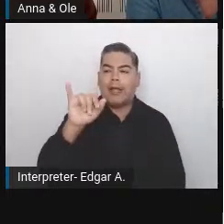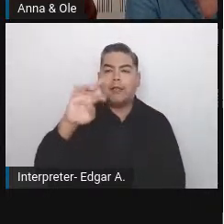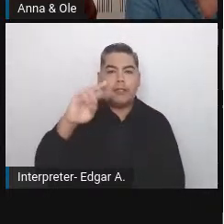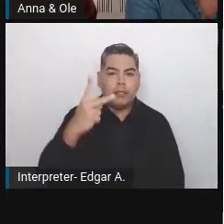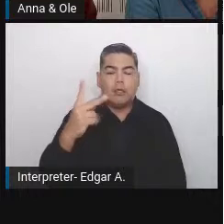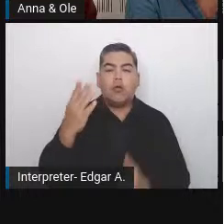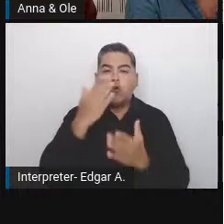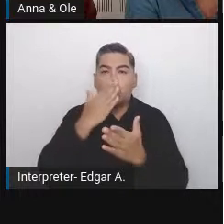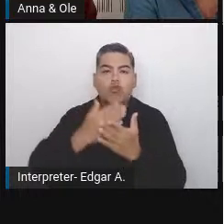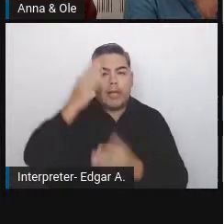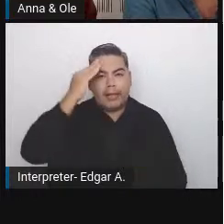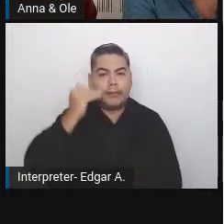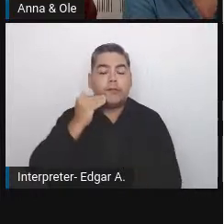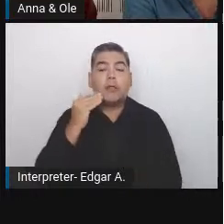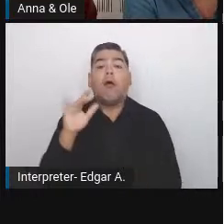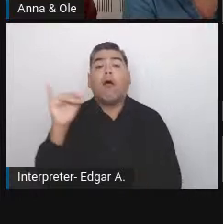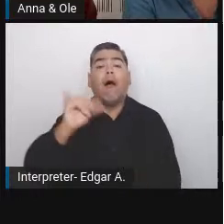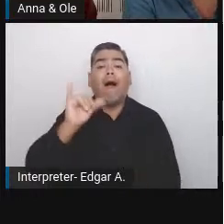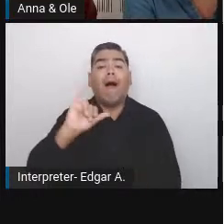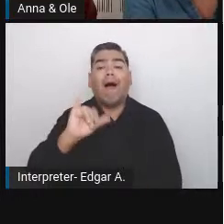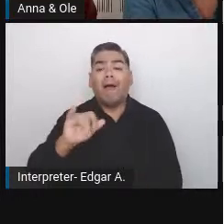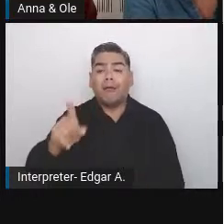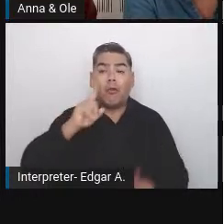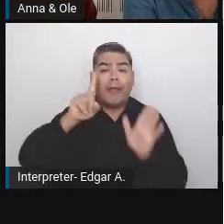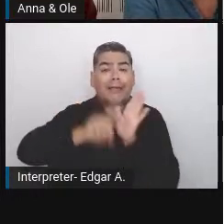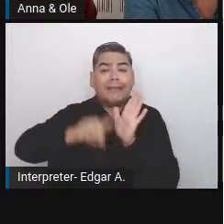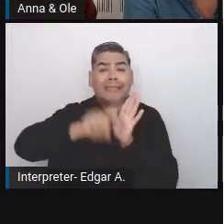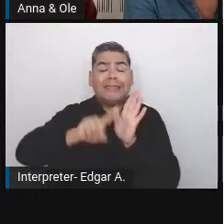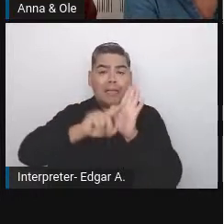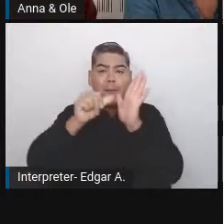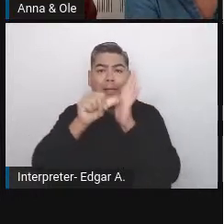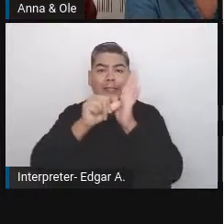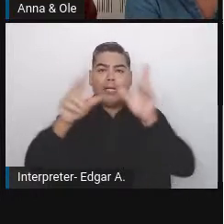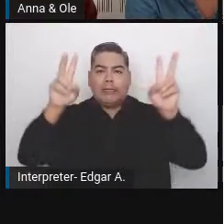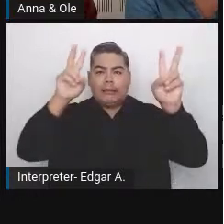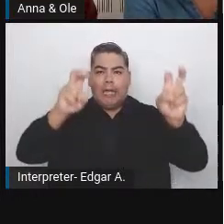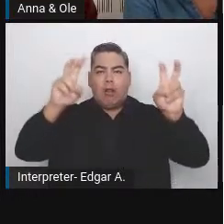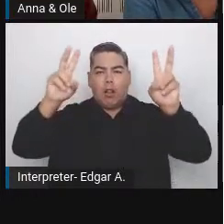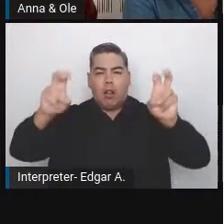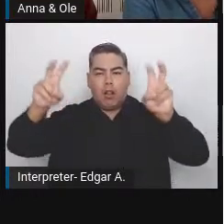So that shows the importance of really writing some good link text and good headings. They also went